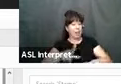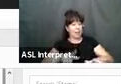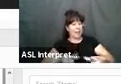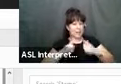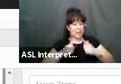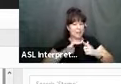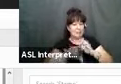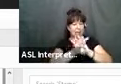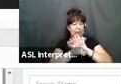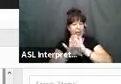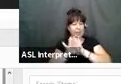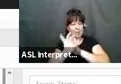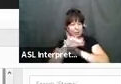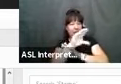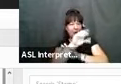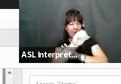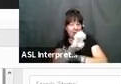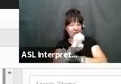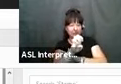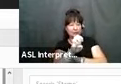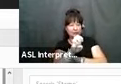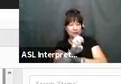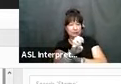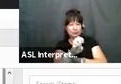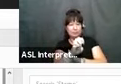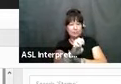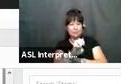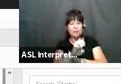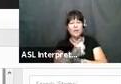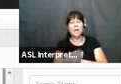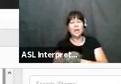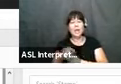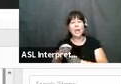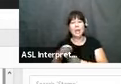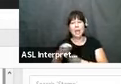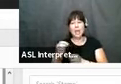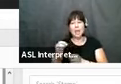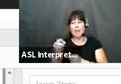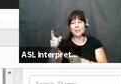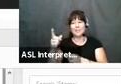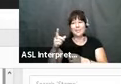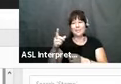and Sonoma probably has a share of these people who work in Marin and Napa.